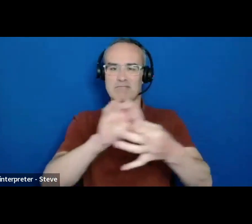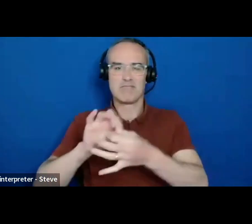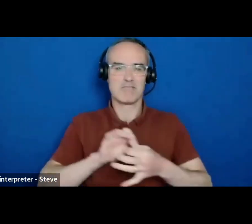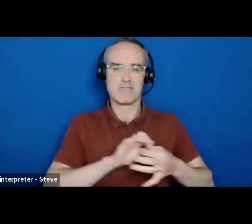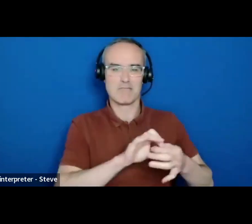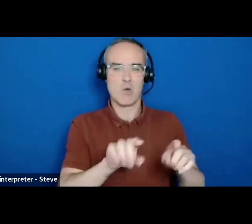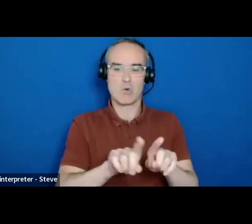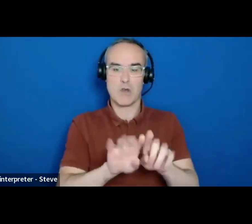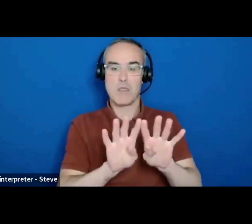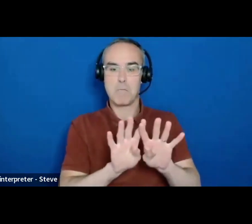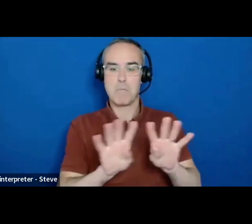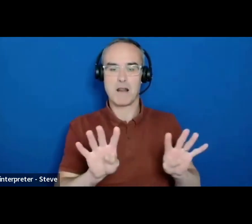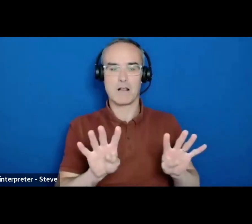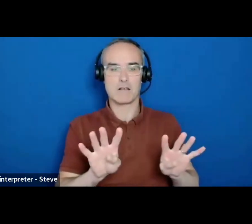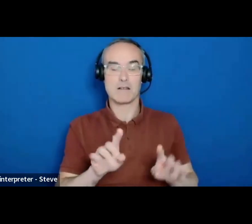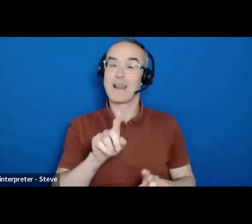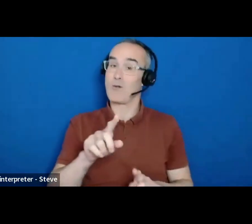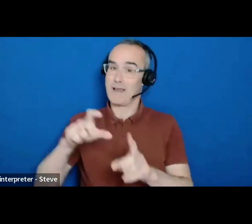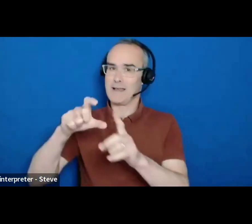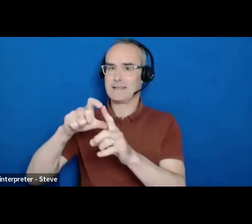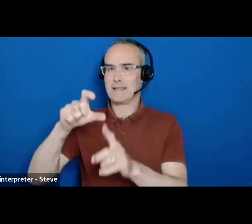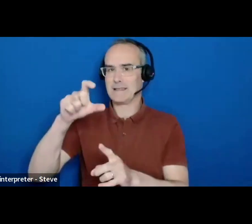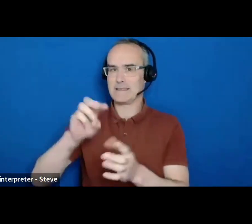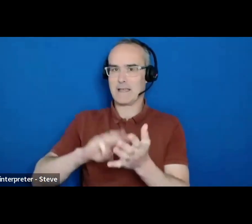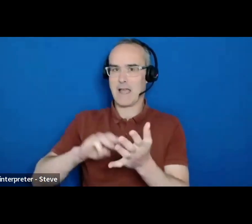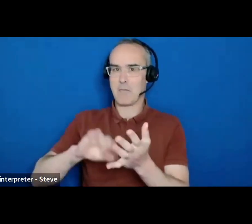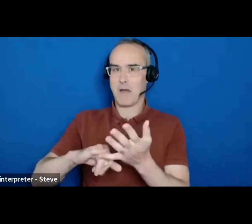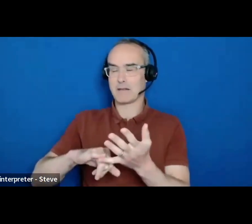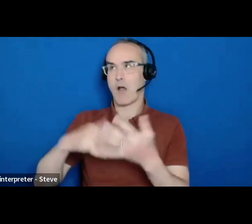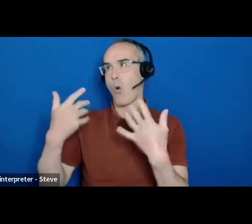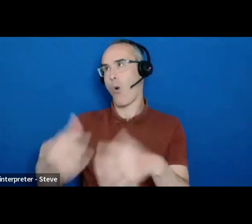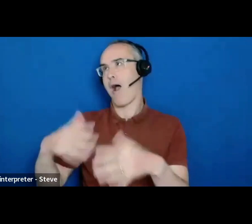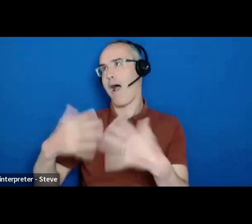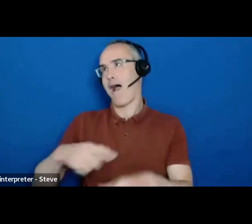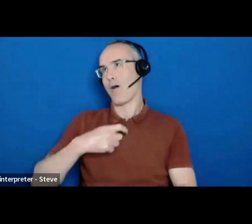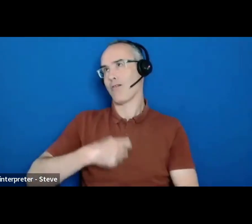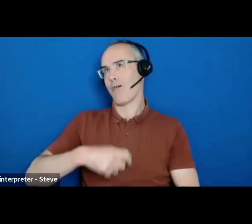glamorous as the ones that DCMS preside over, but we do look After